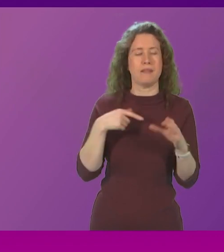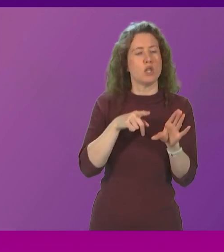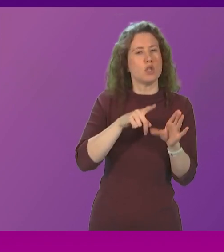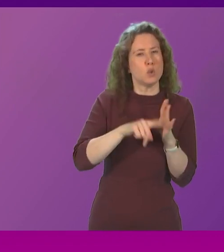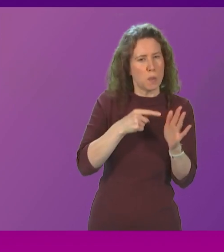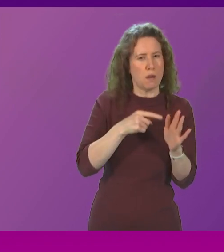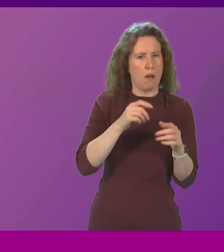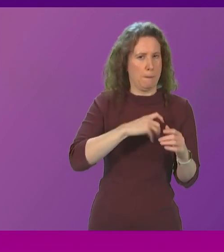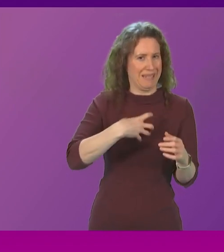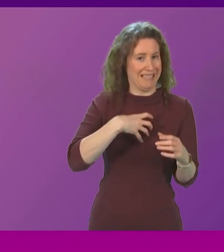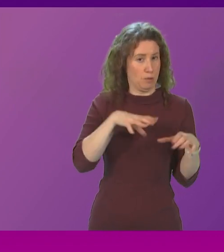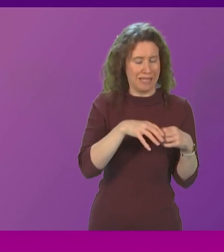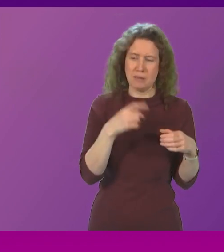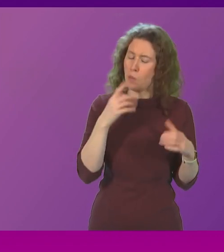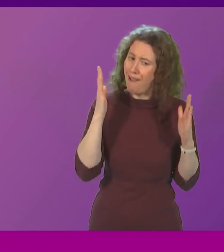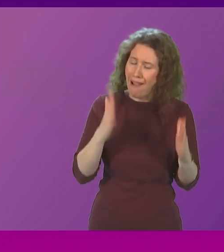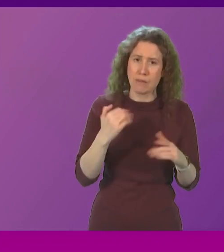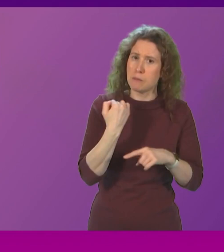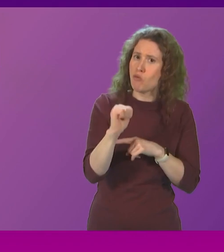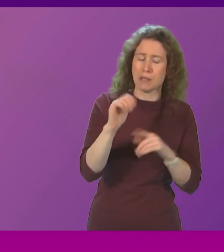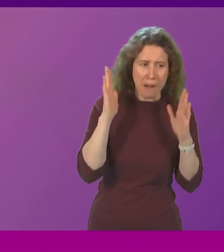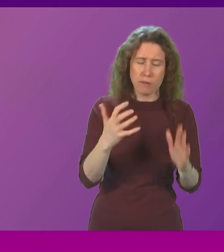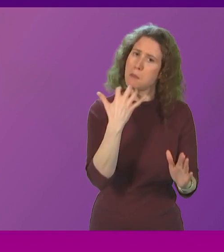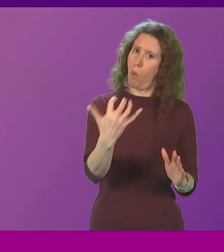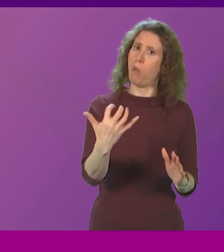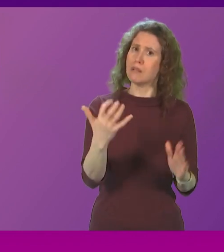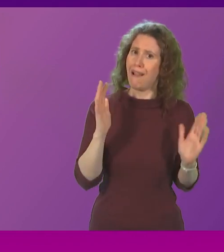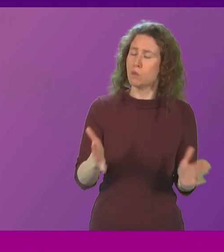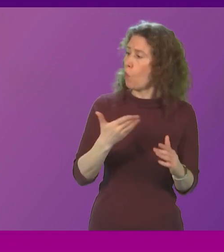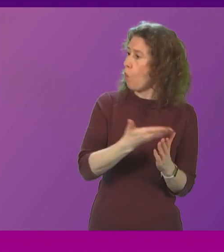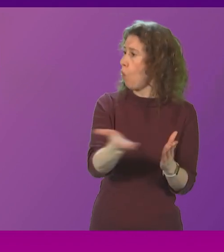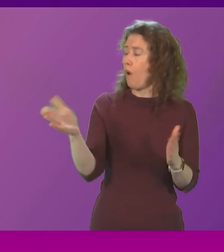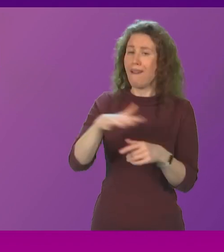it clear that we must be radical and bold in all areas of Government, but particularly